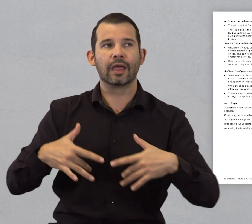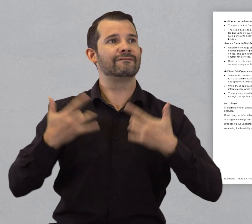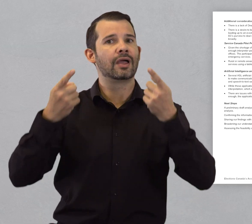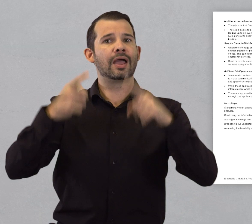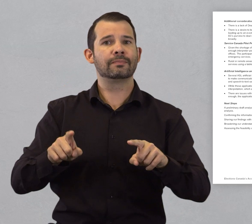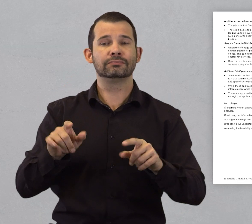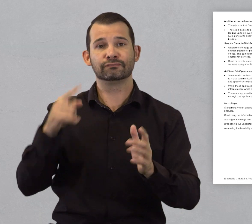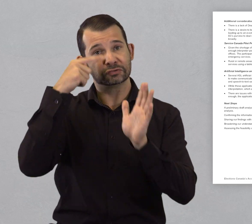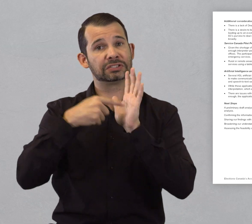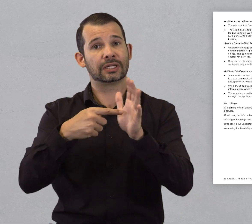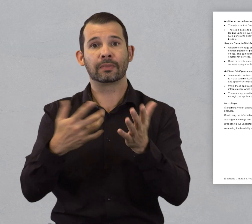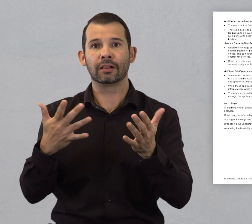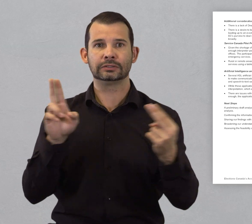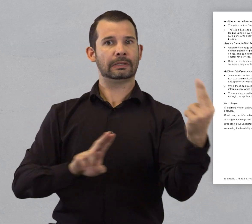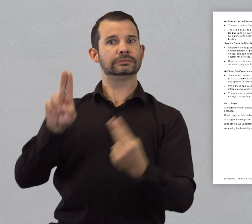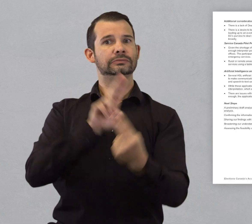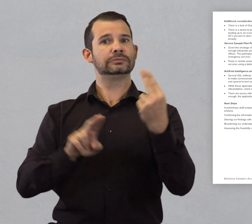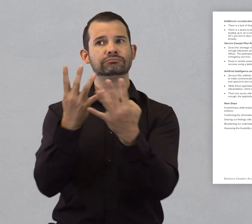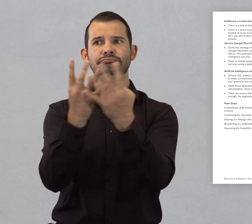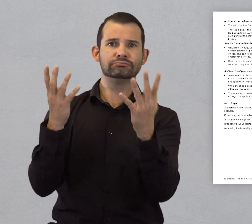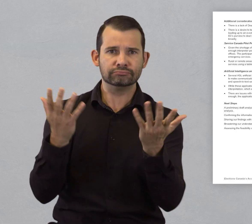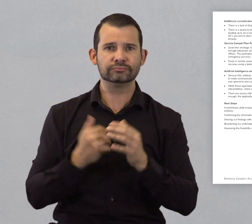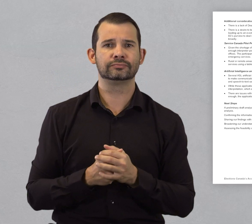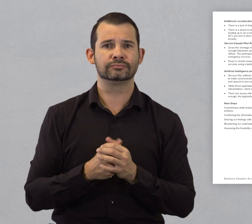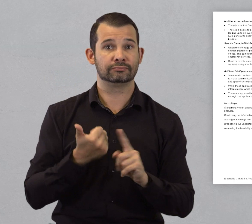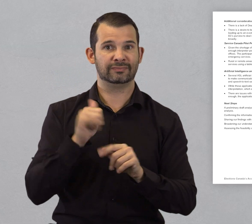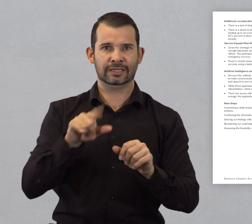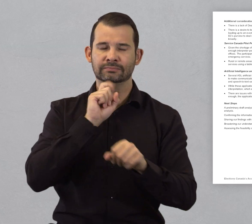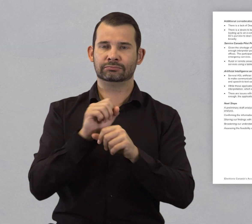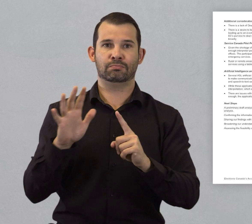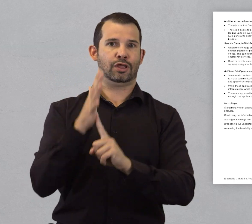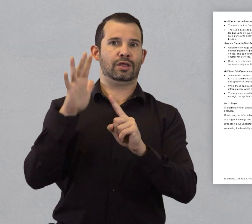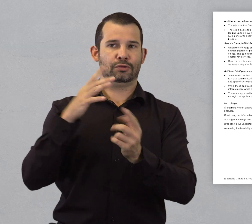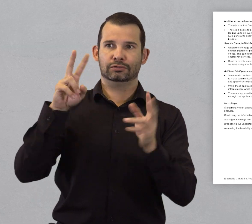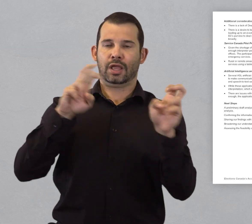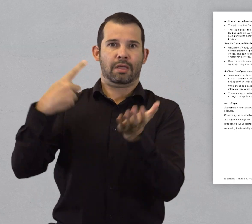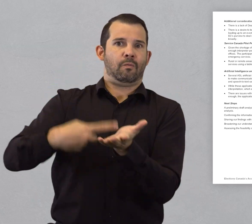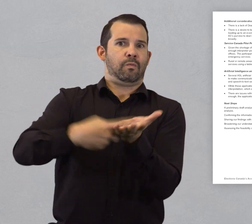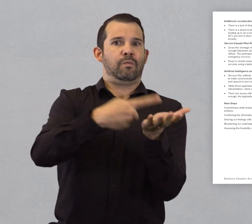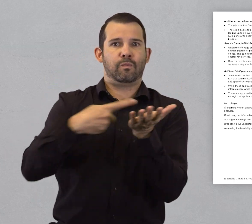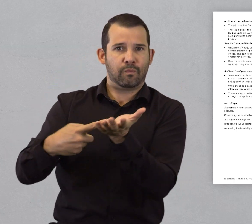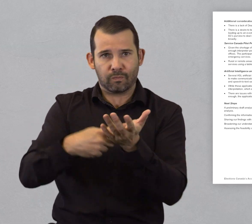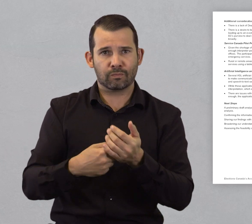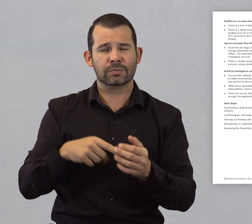such as debates. This was actually a very popular topic. Although it is outside EC’s